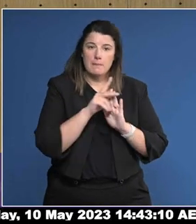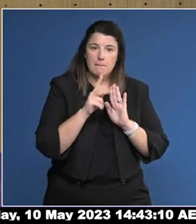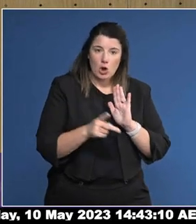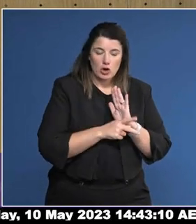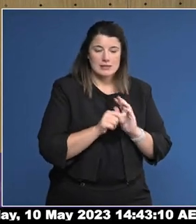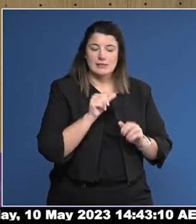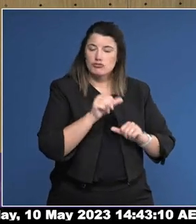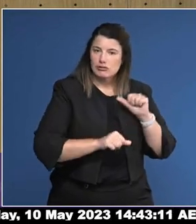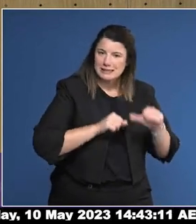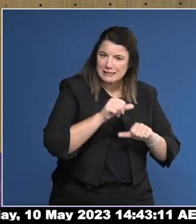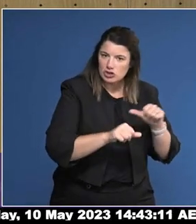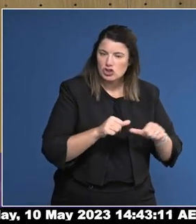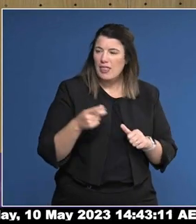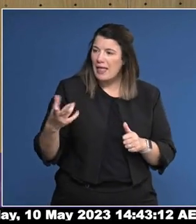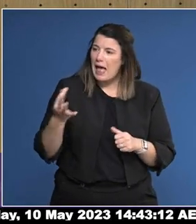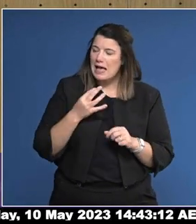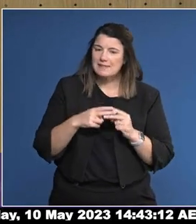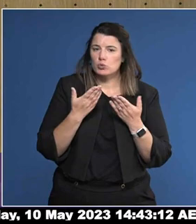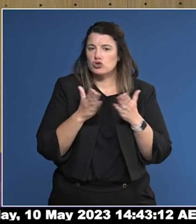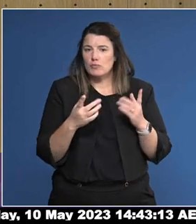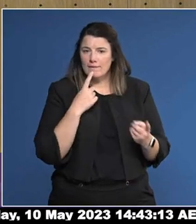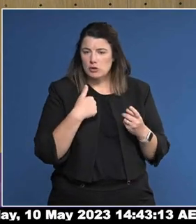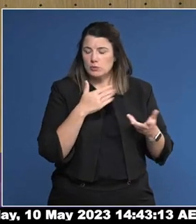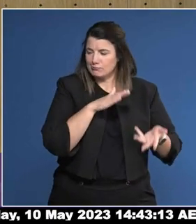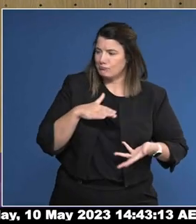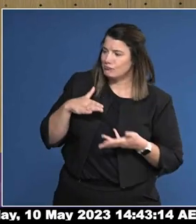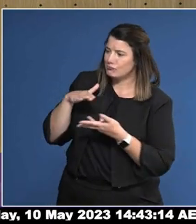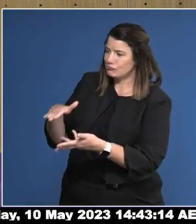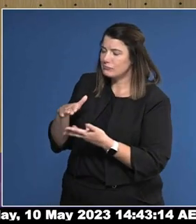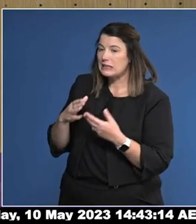that they specifically asked for and a copy of those documents. Some of them were publicly available documents.